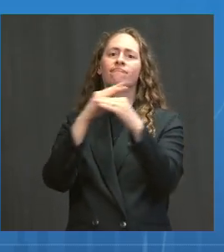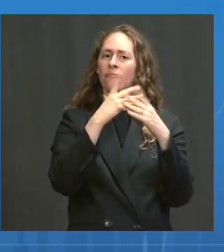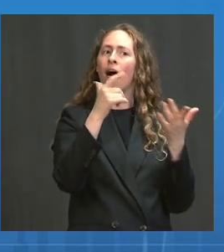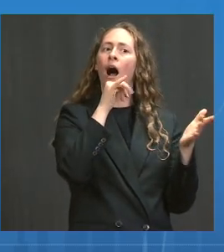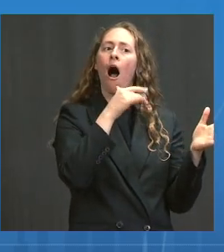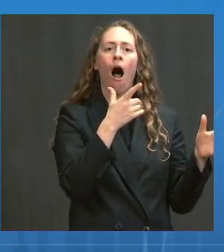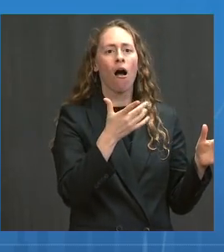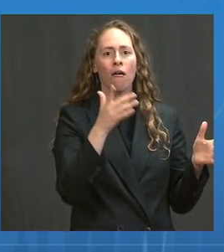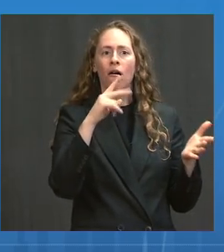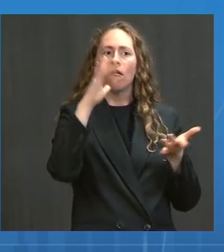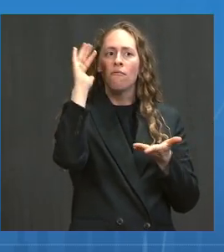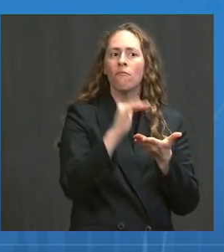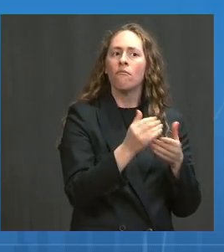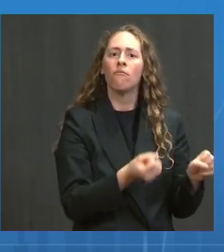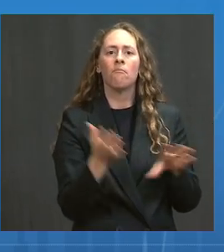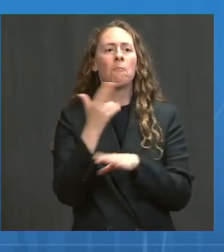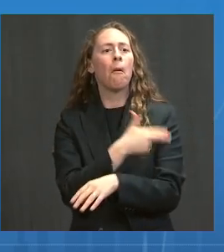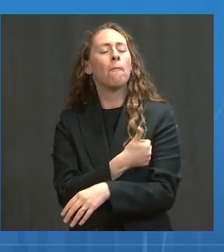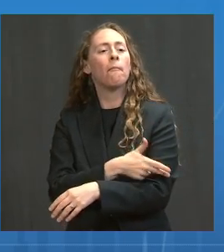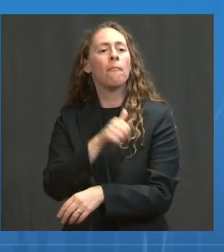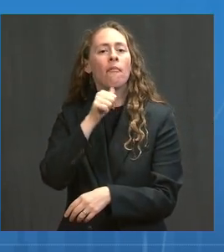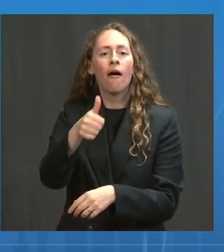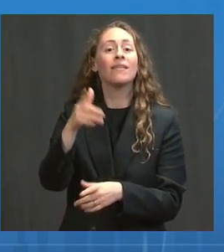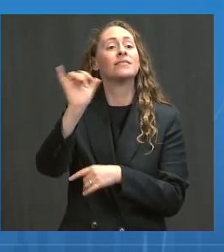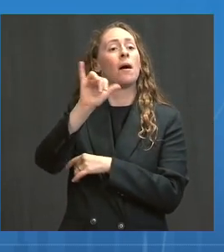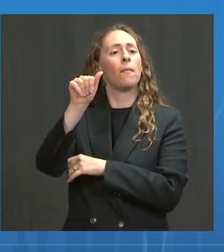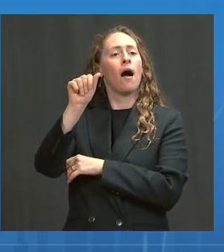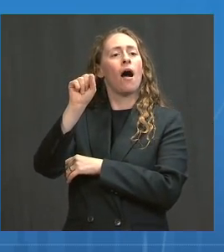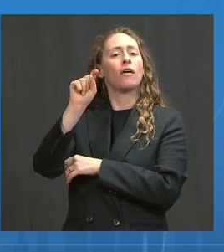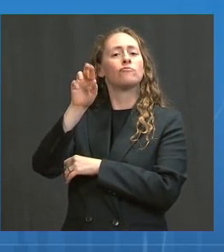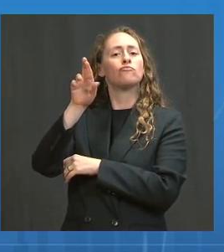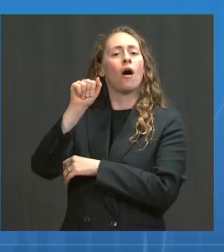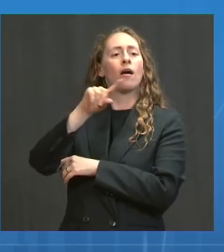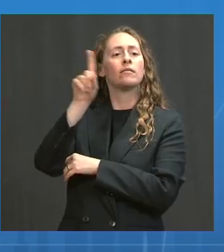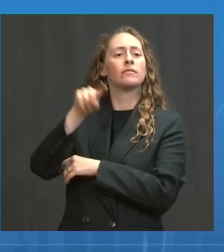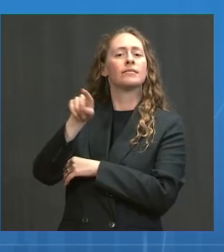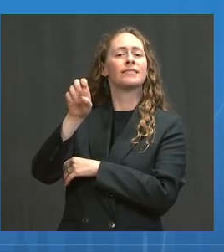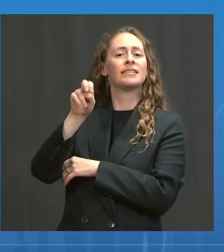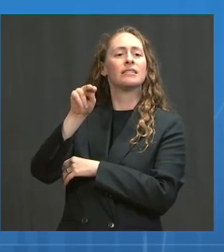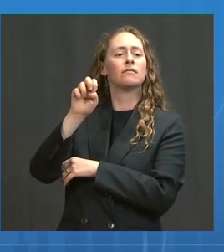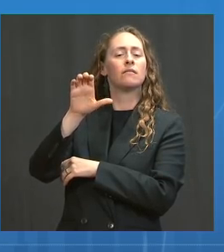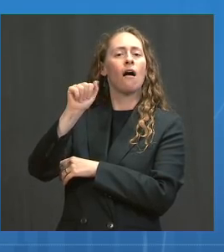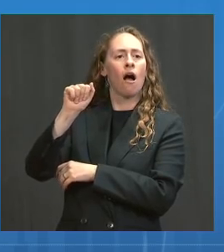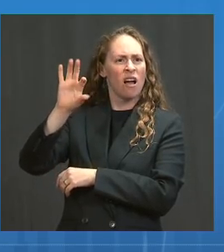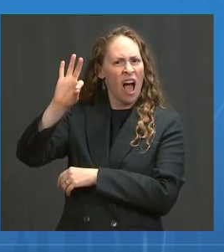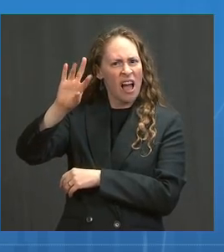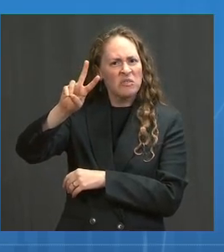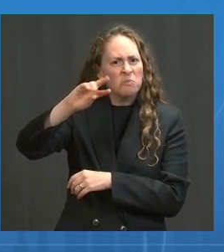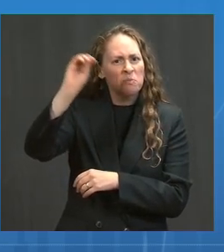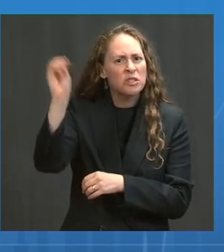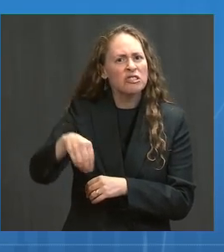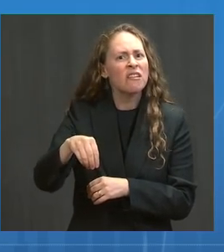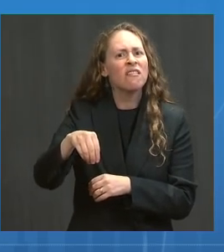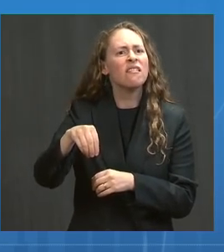and the AZ was 92 percent effective against hospitalization after two doses.